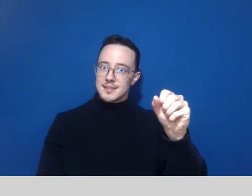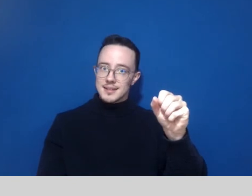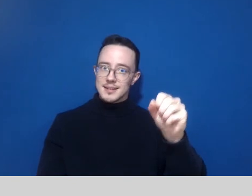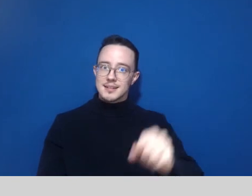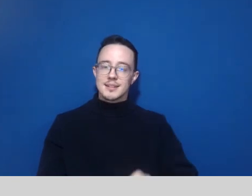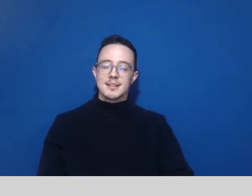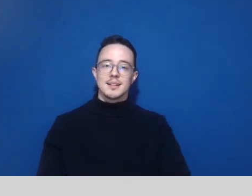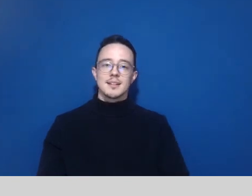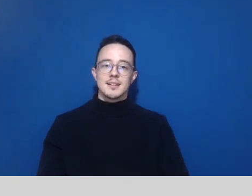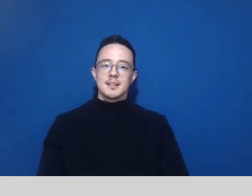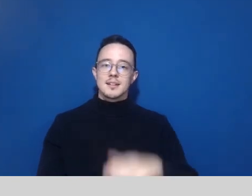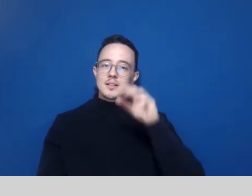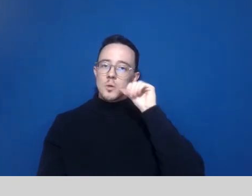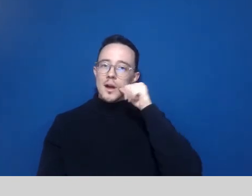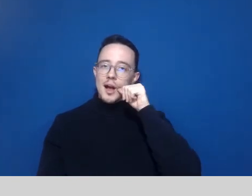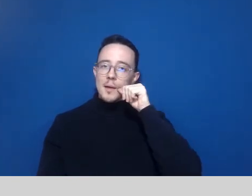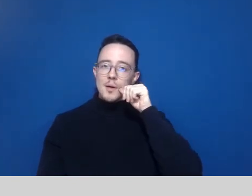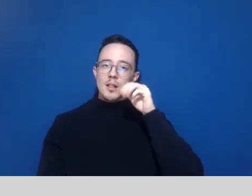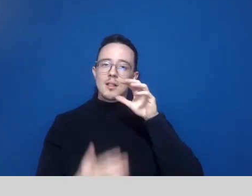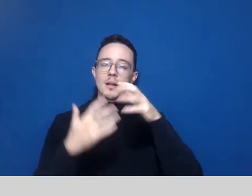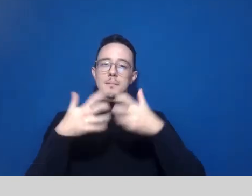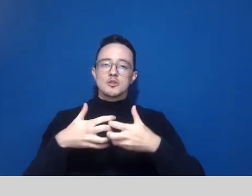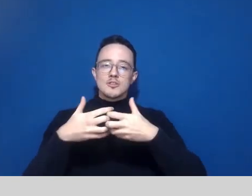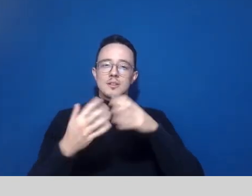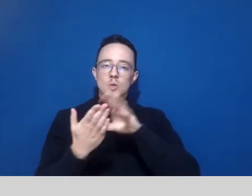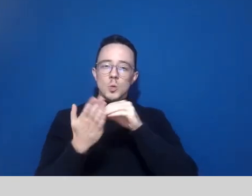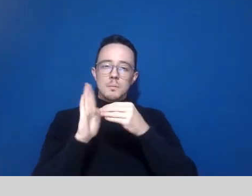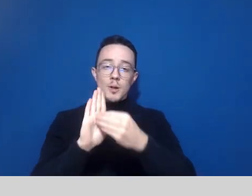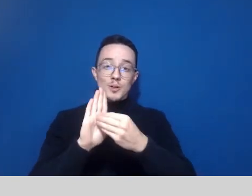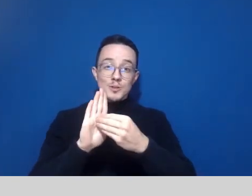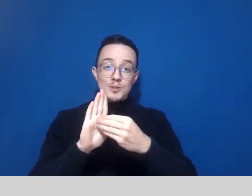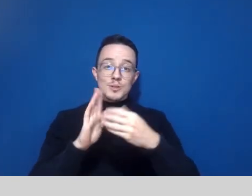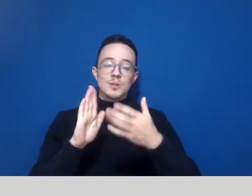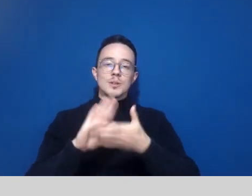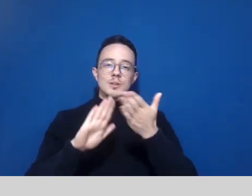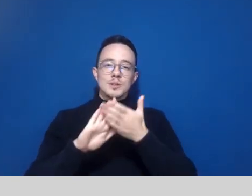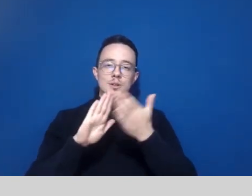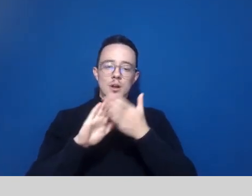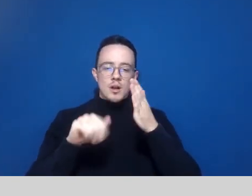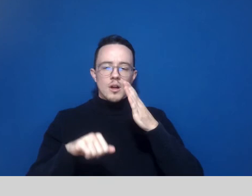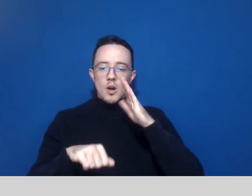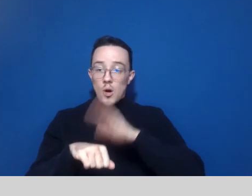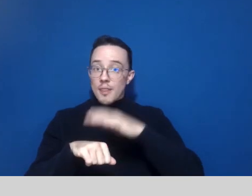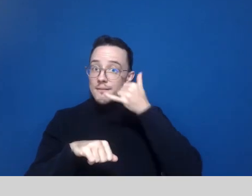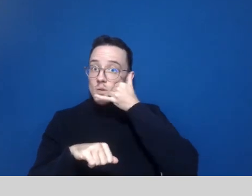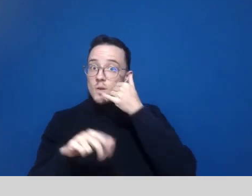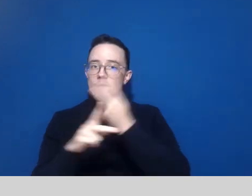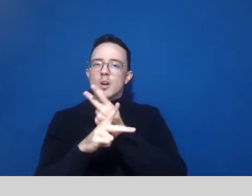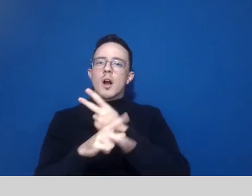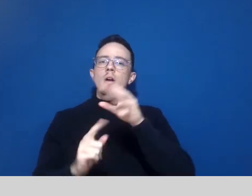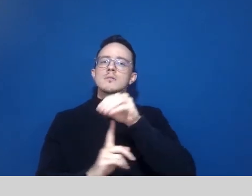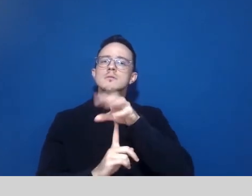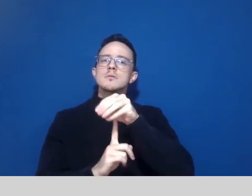Because it turns out, Apple run machine-learning models on your phone to figure out what you took photographs of.